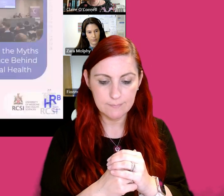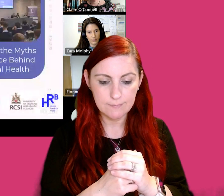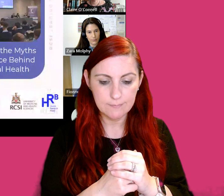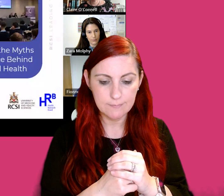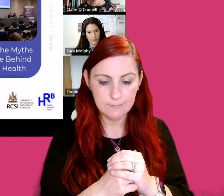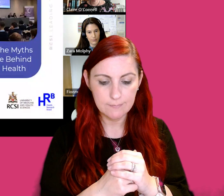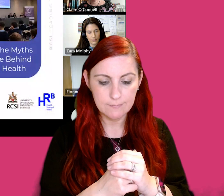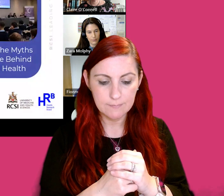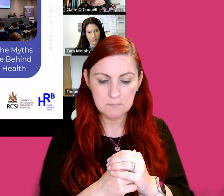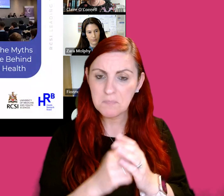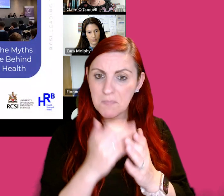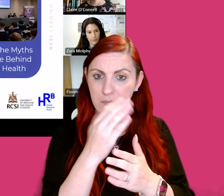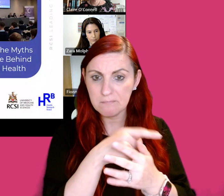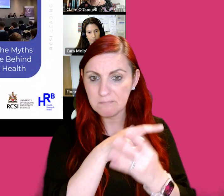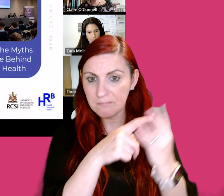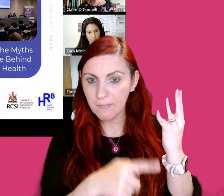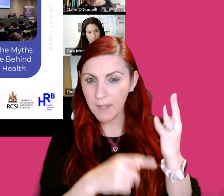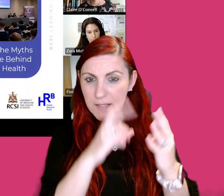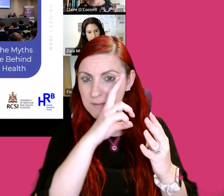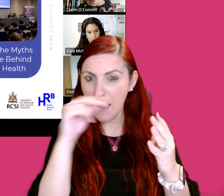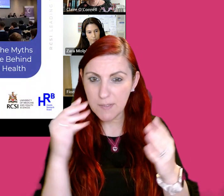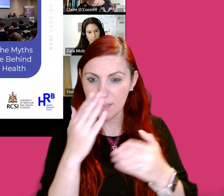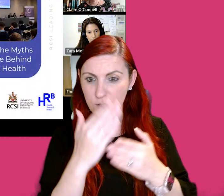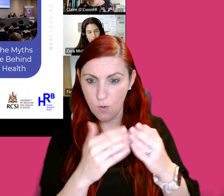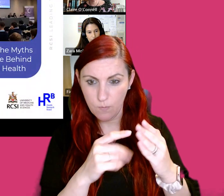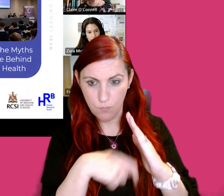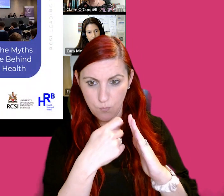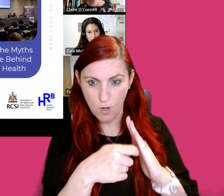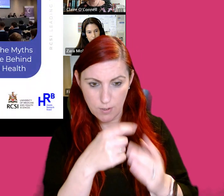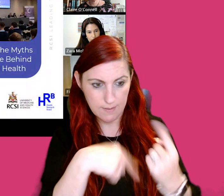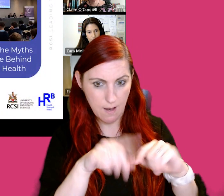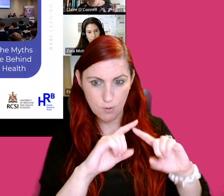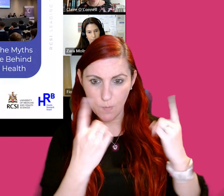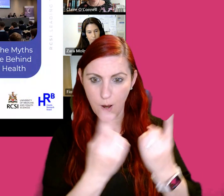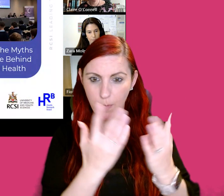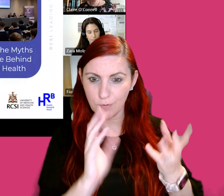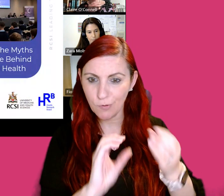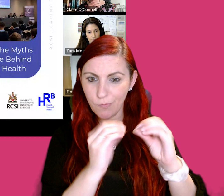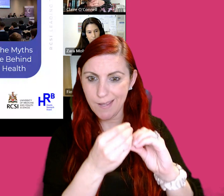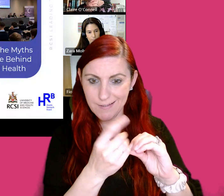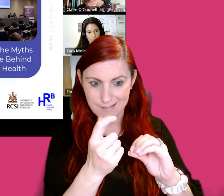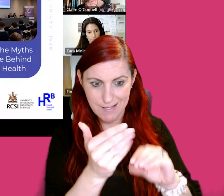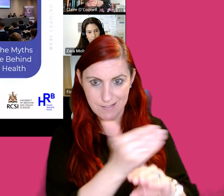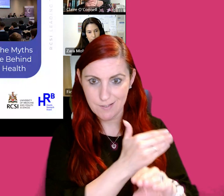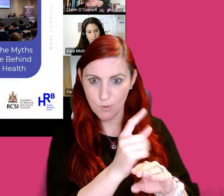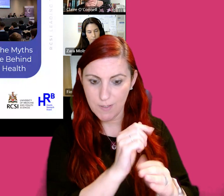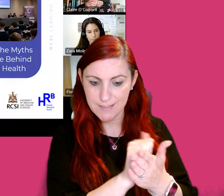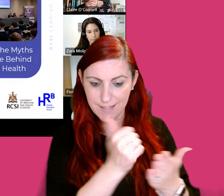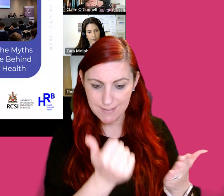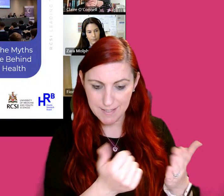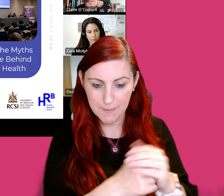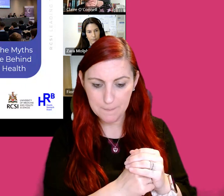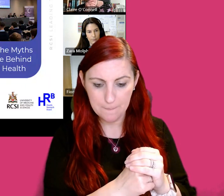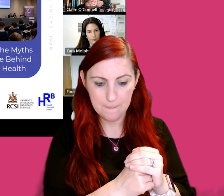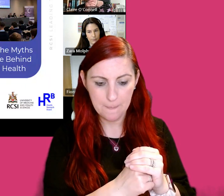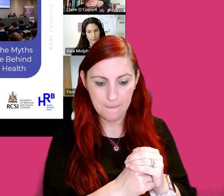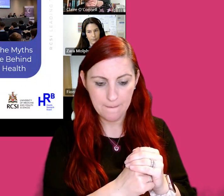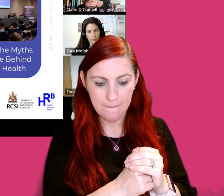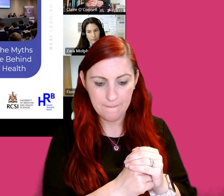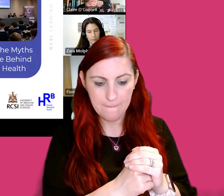of the projects that um the department created since 2016 so um deepening the patient and